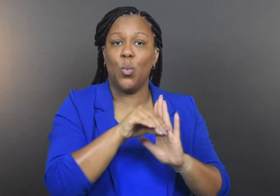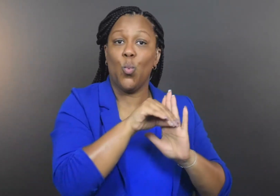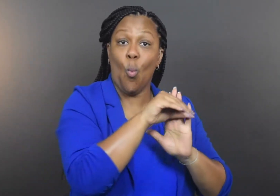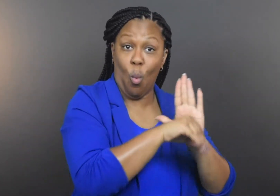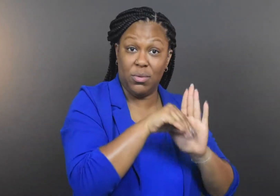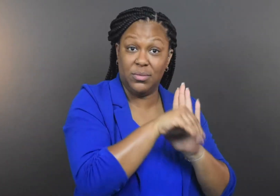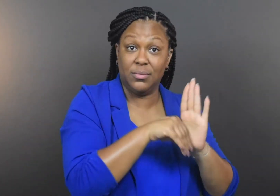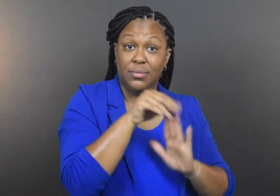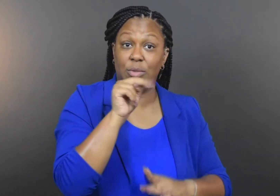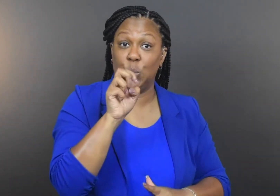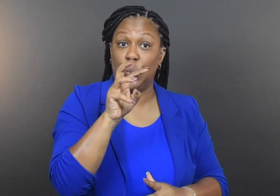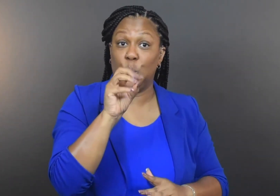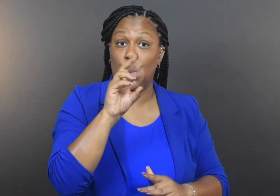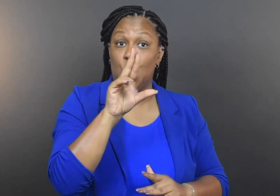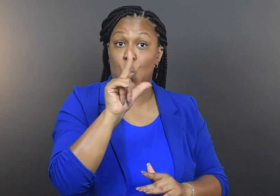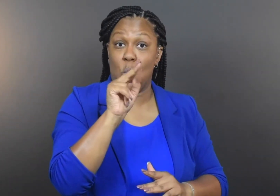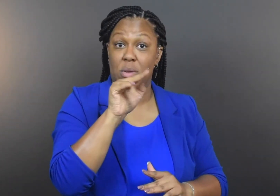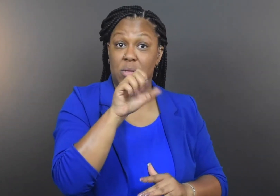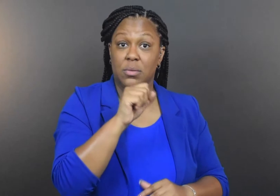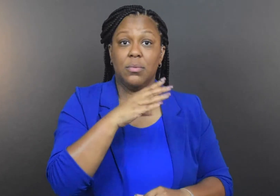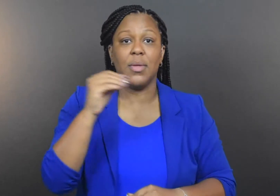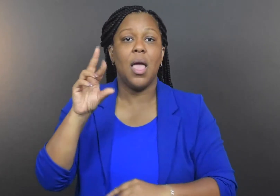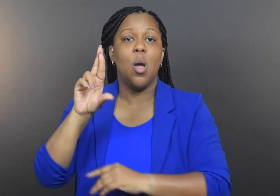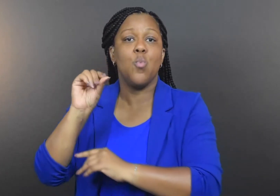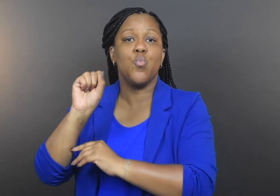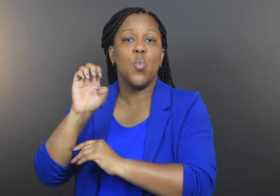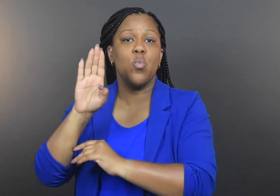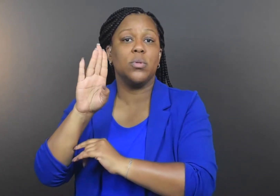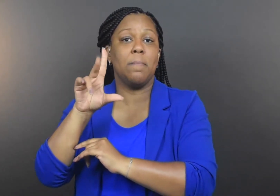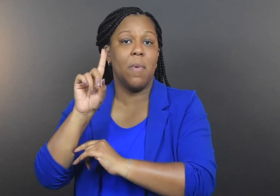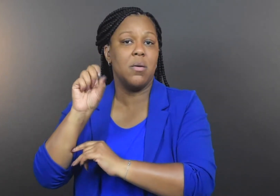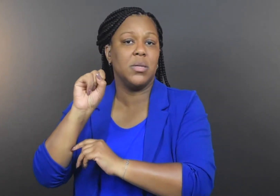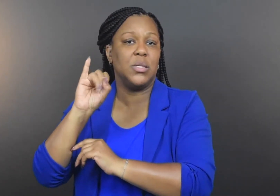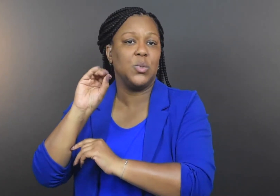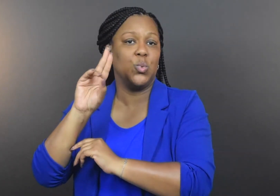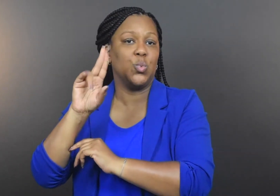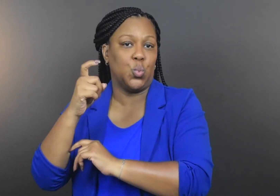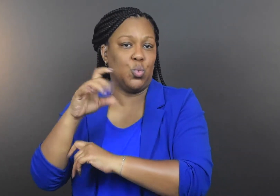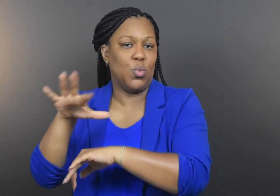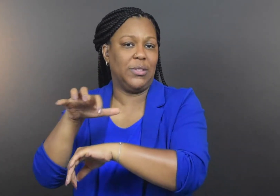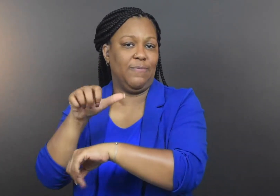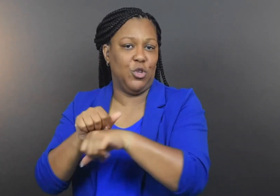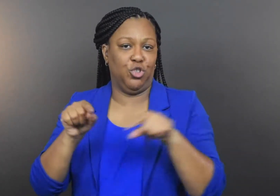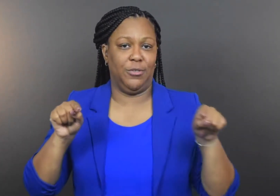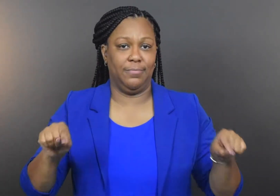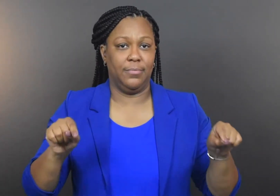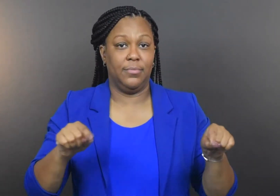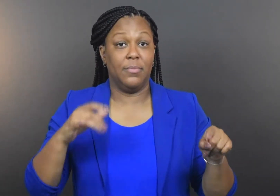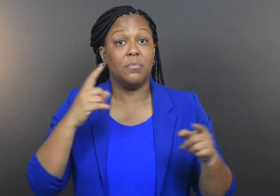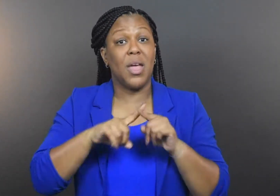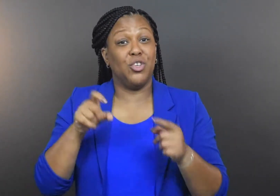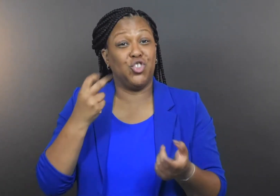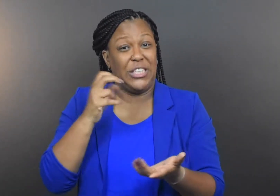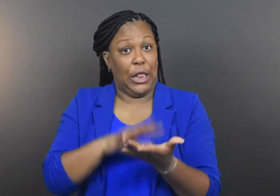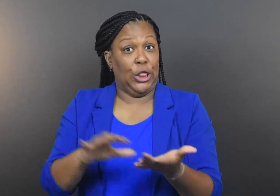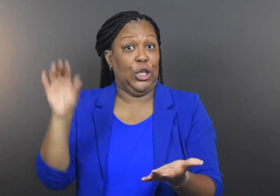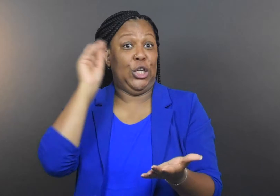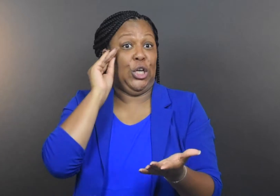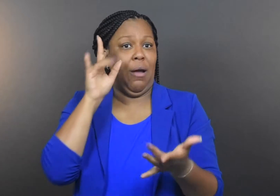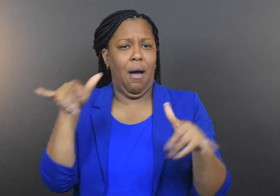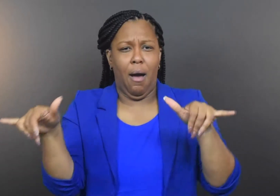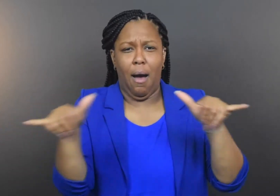New Orleans and the Rosebud Sioux Reservation, but she learned a common lesson in both places: